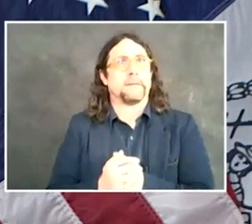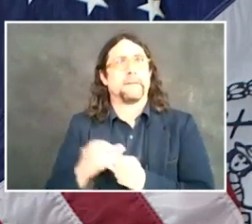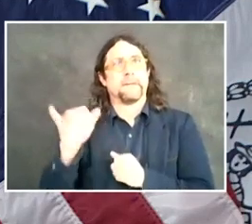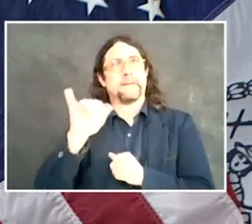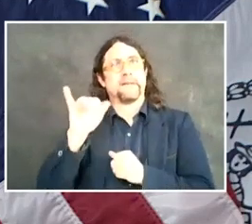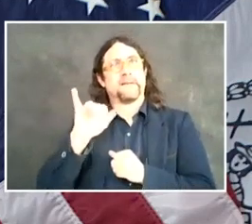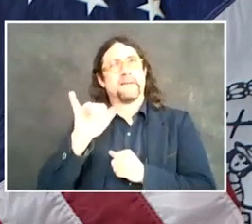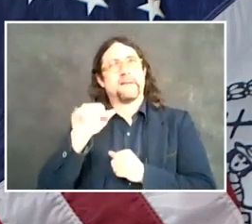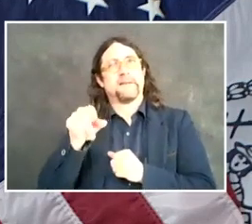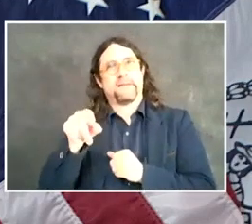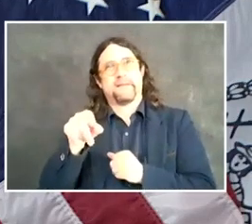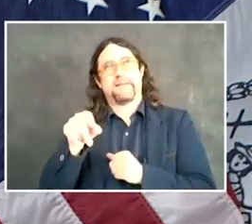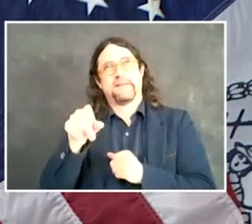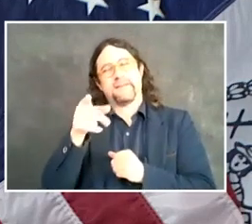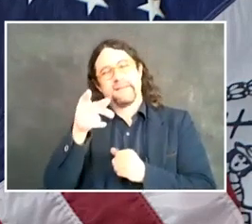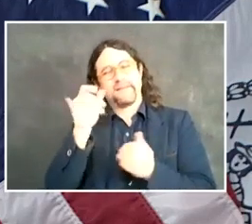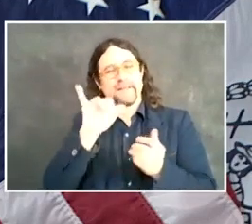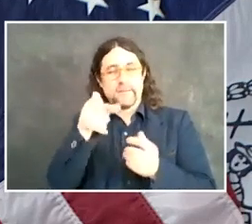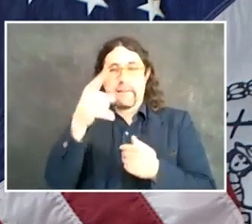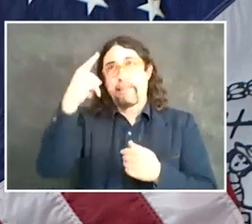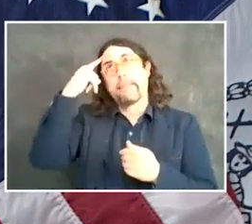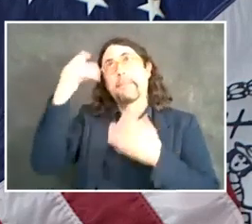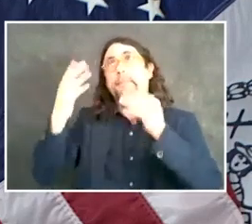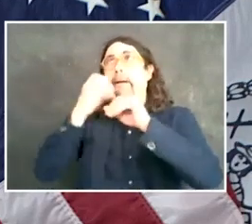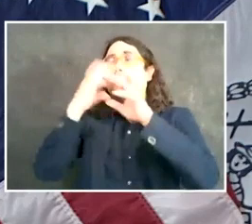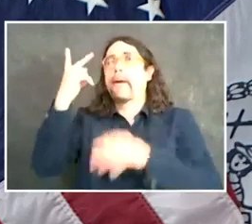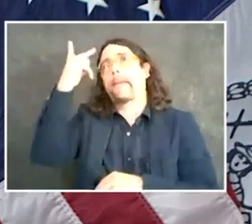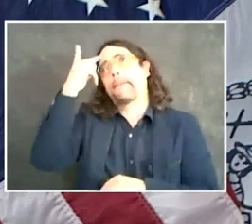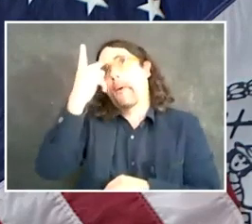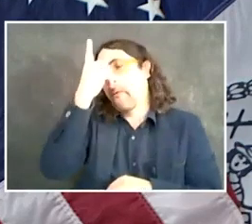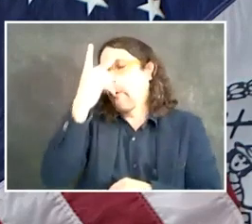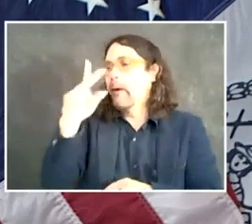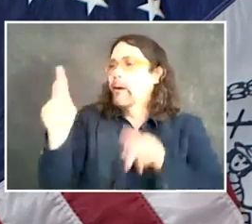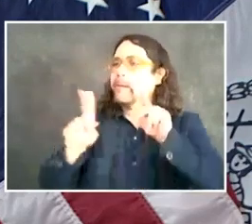WE ARE TALKING ABOUT THOUSANDS OF PEOPLE IN CLOSE PROXIMITY IN ONE SITE.